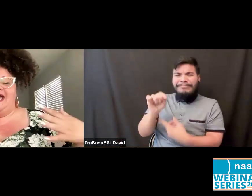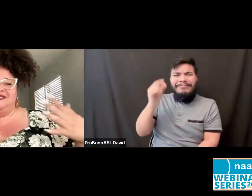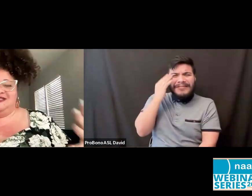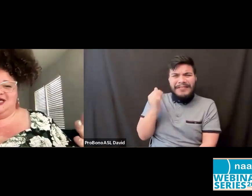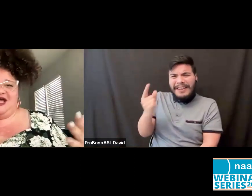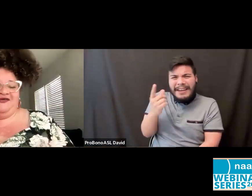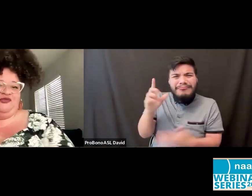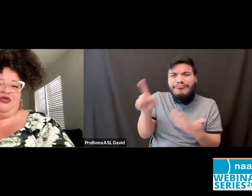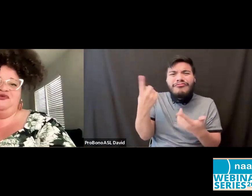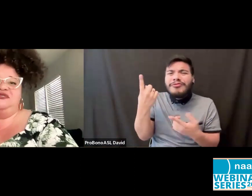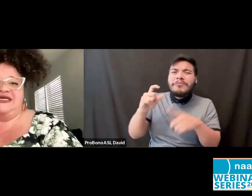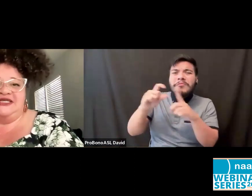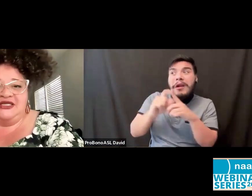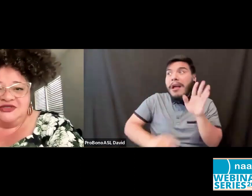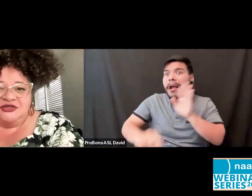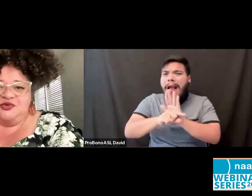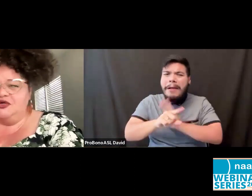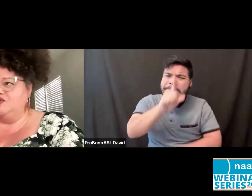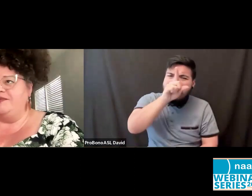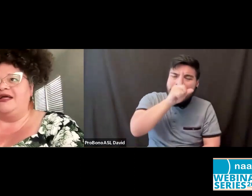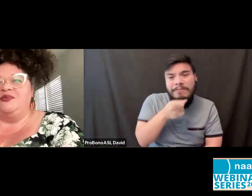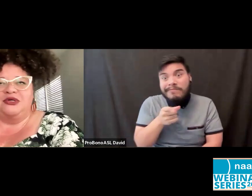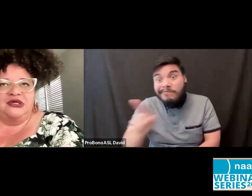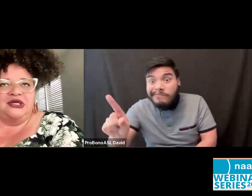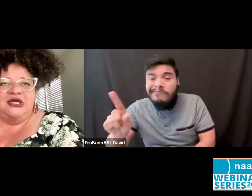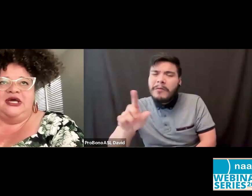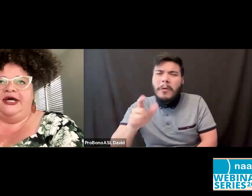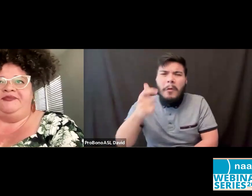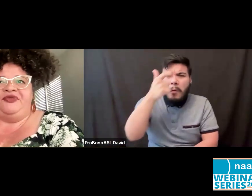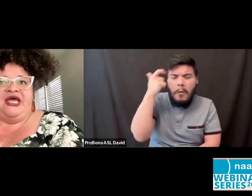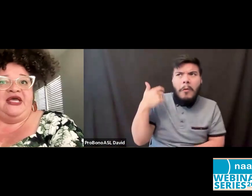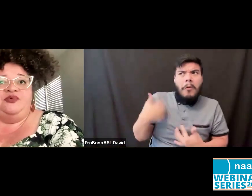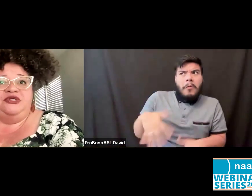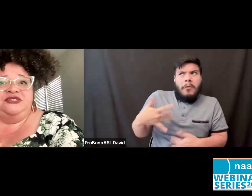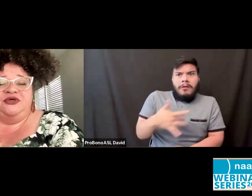and does not have to be used as an insult or a traumatic word. And we're just going